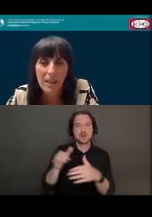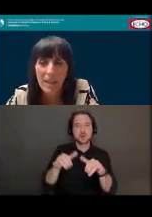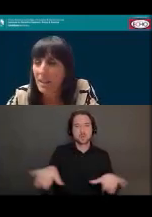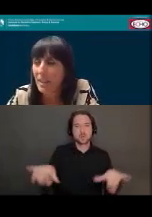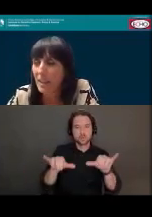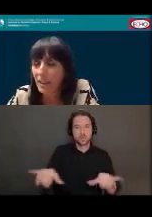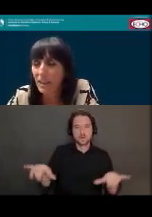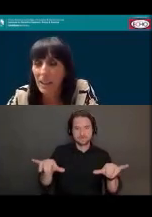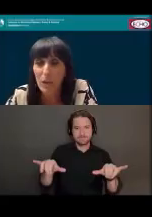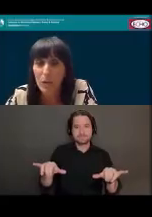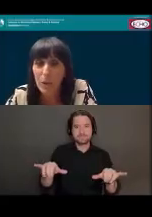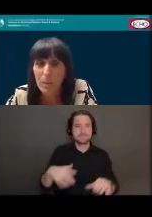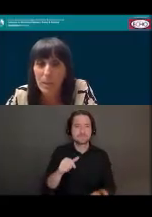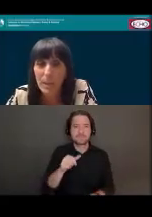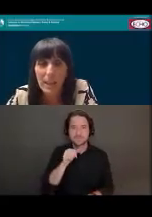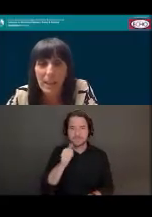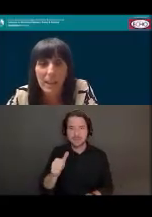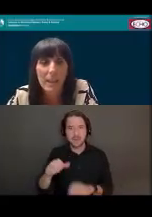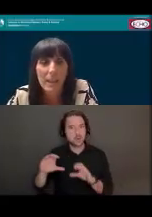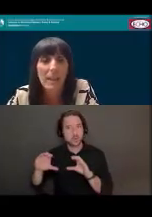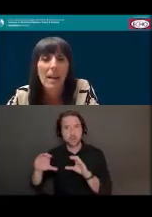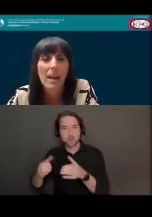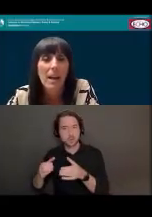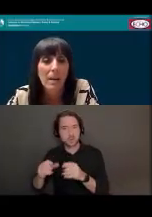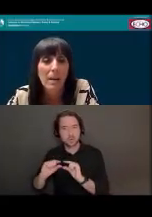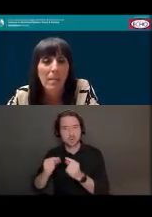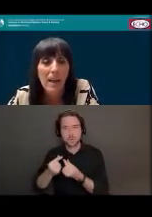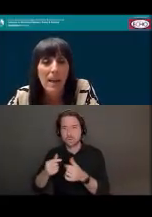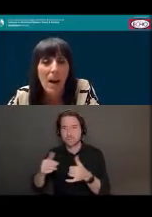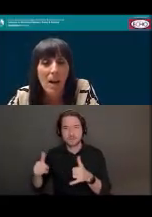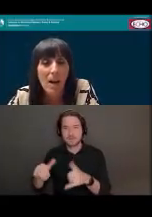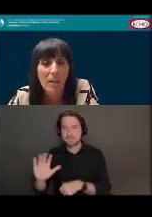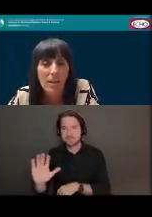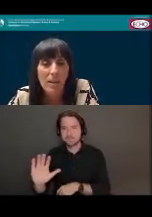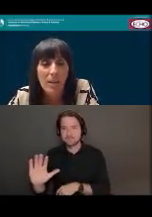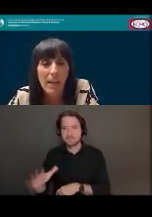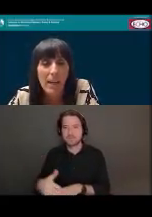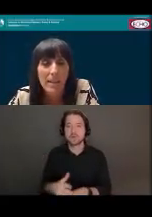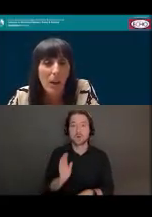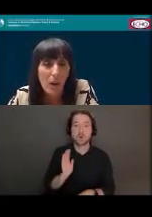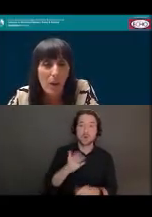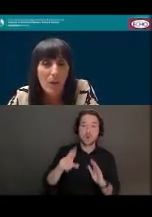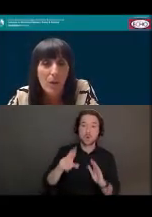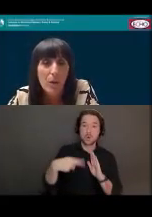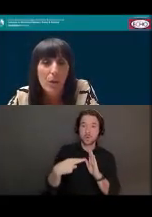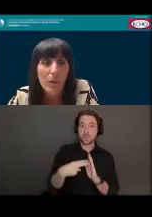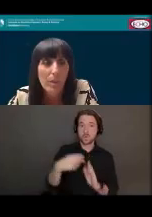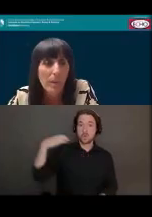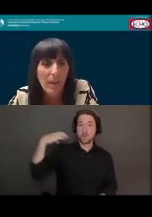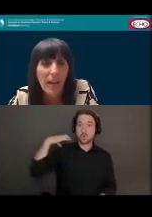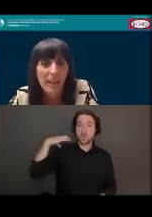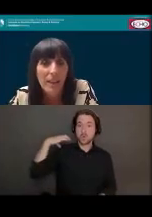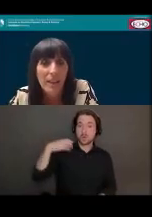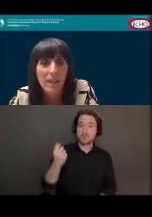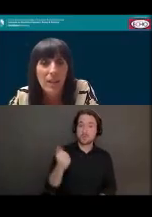necessarily group play, and our role as a coach or a provider is